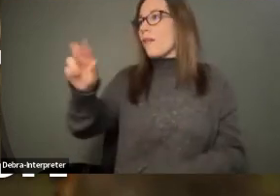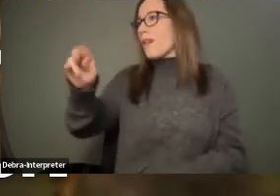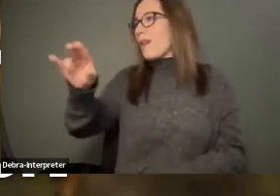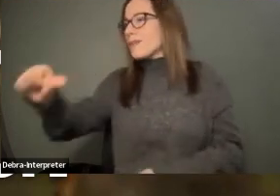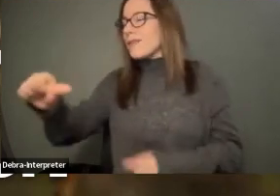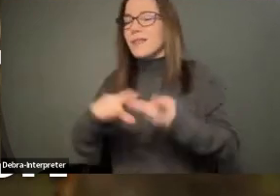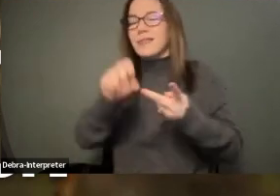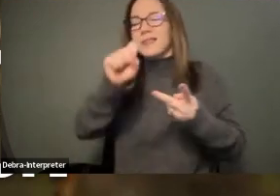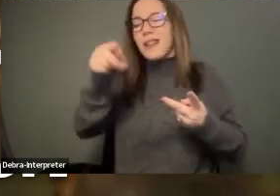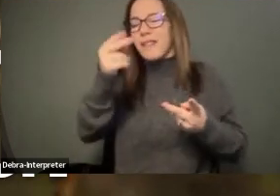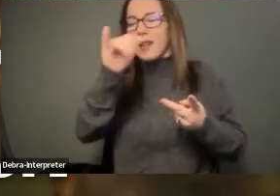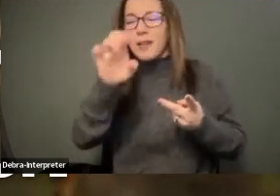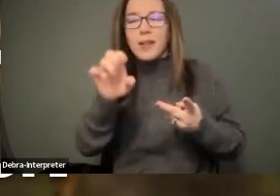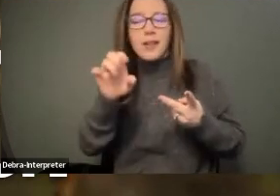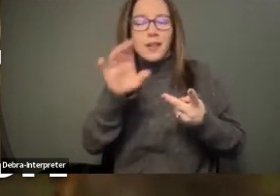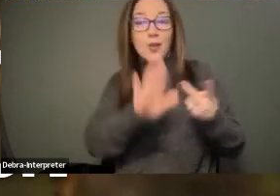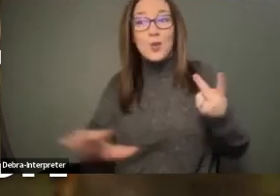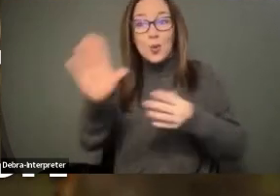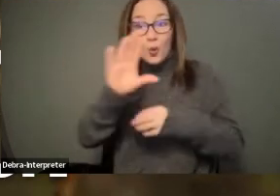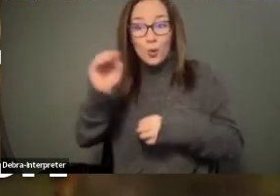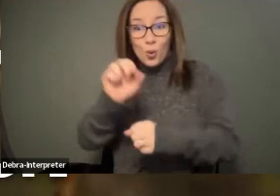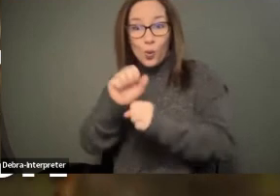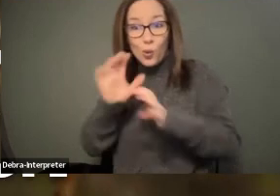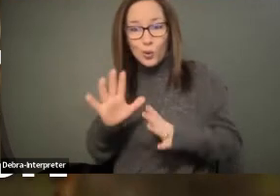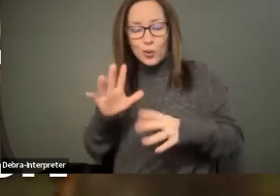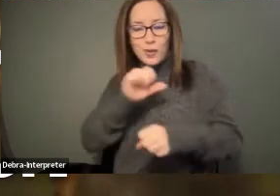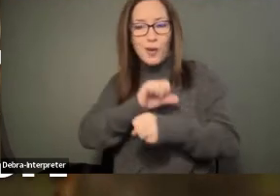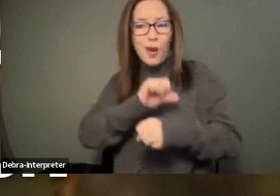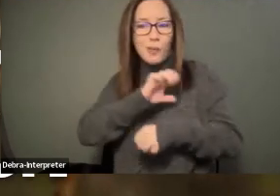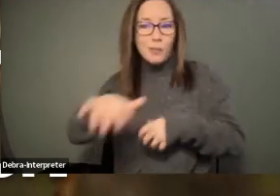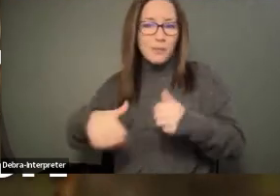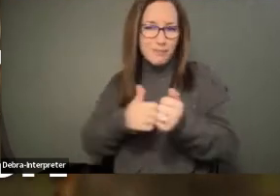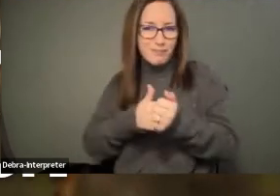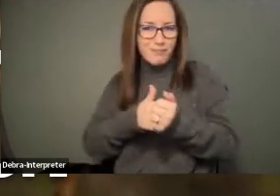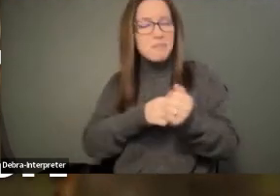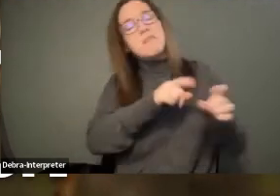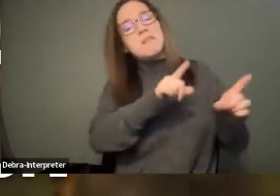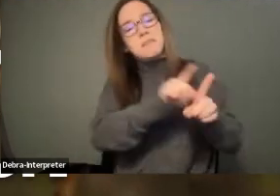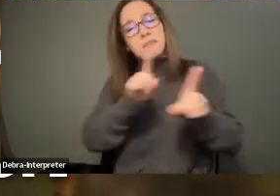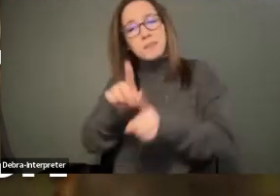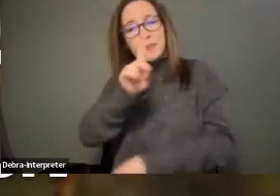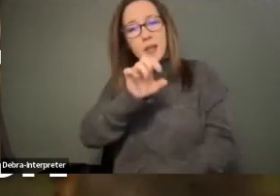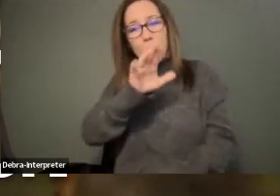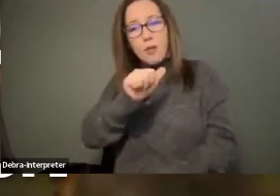know and we would like to hear what worked for you. Thanks for joining us and thanks to Vanessa and